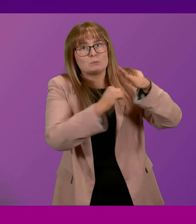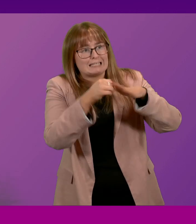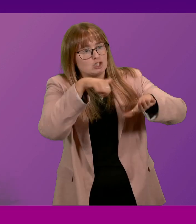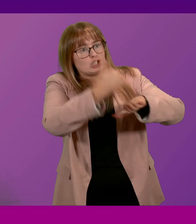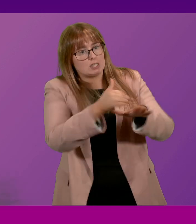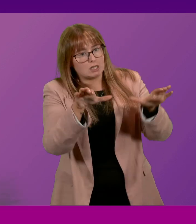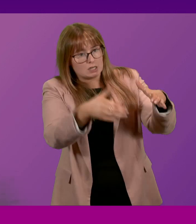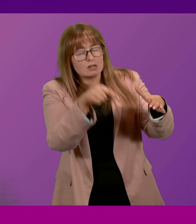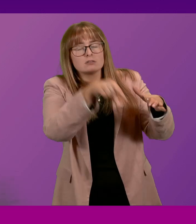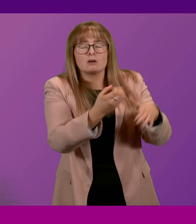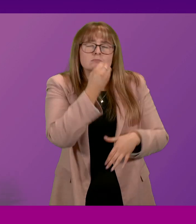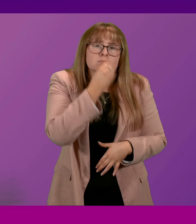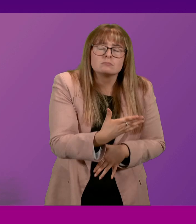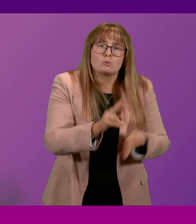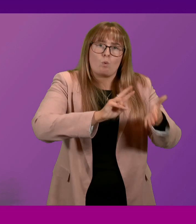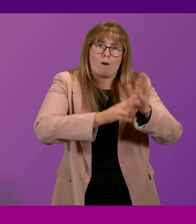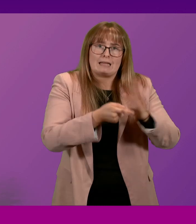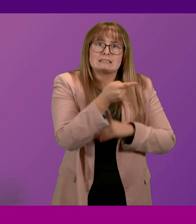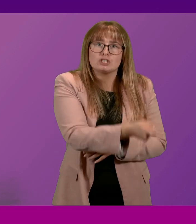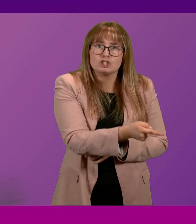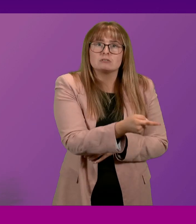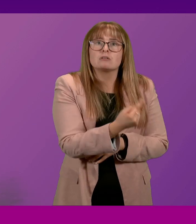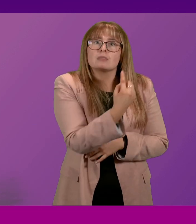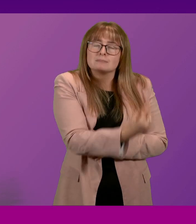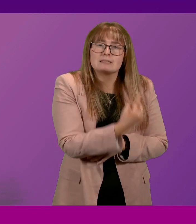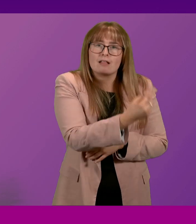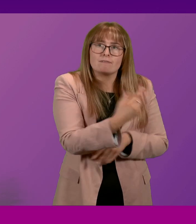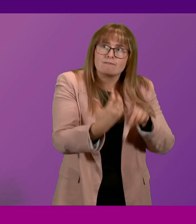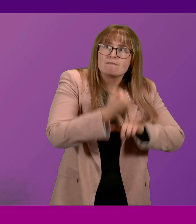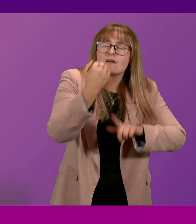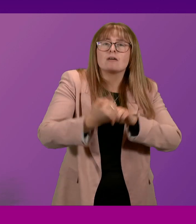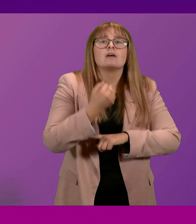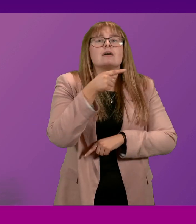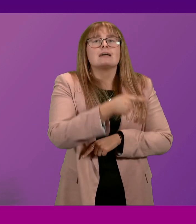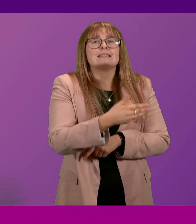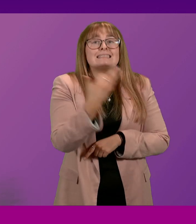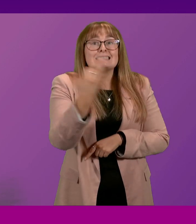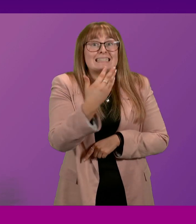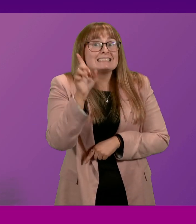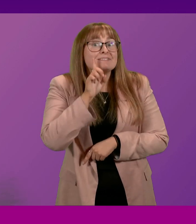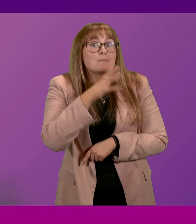which is a wonderful organisation that succeeded in bringing 19 female medical students from